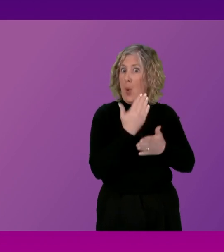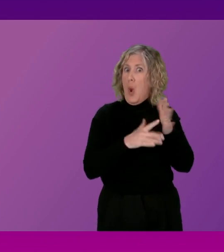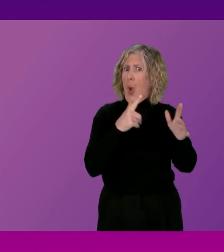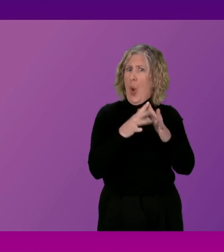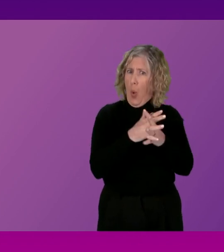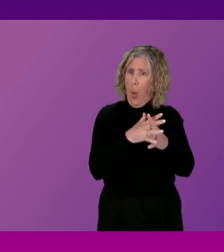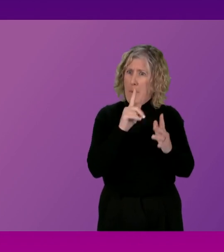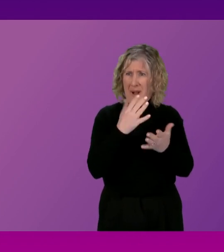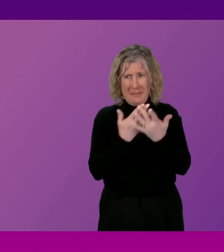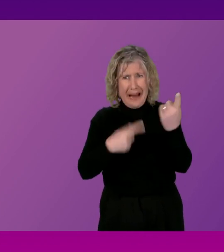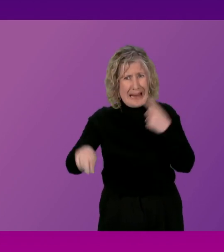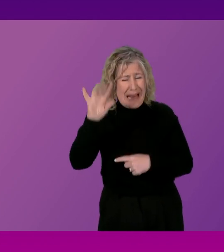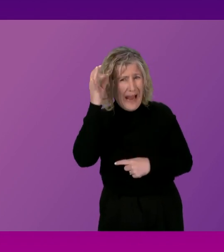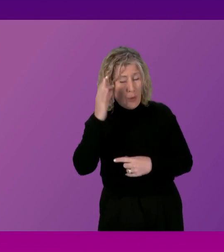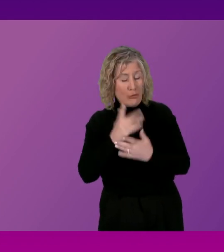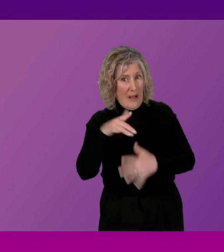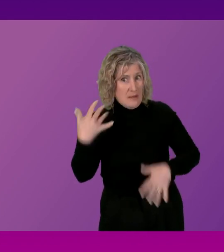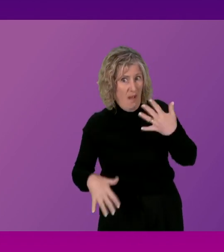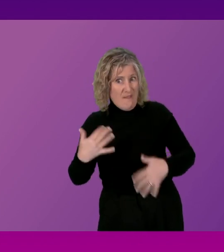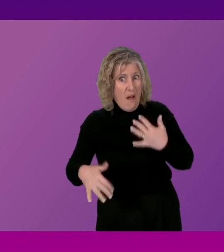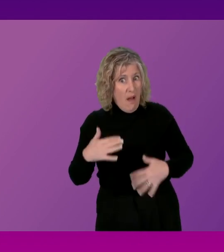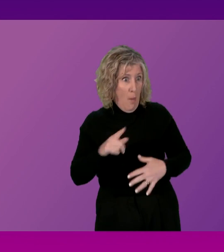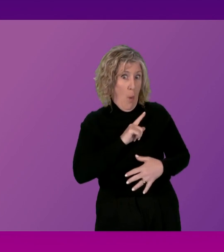suffering from severe SNP cuts?